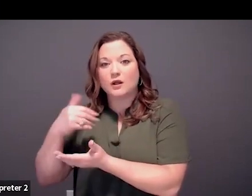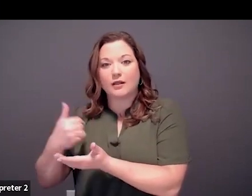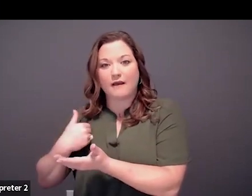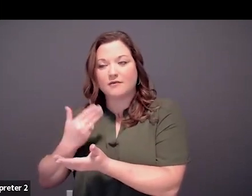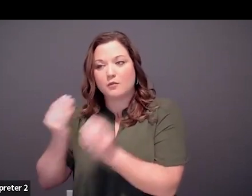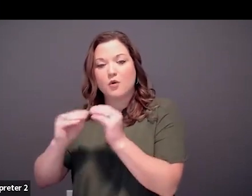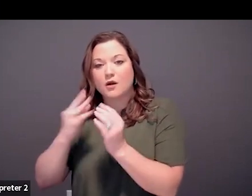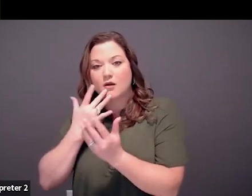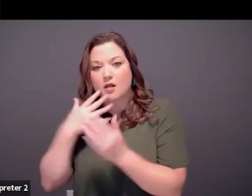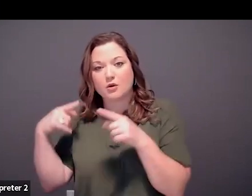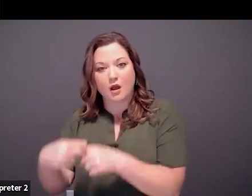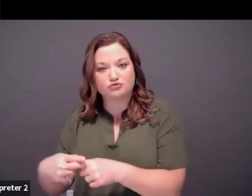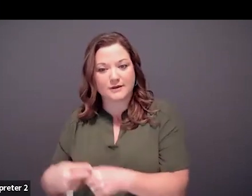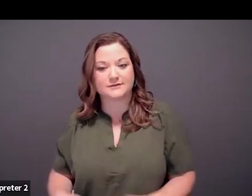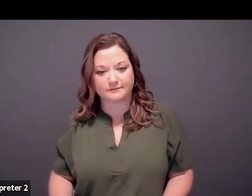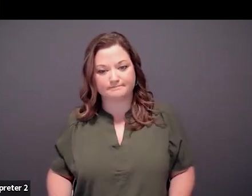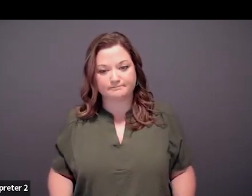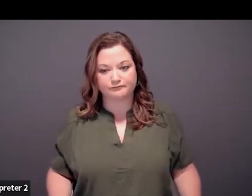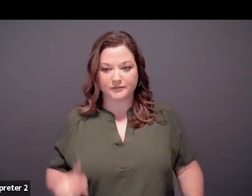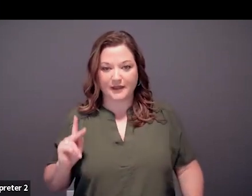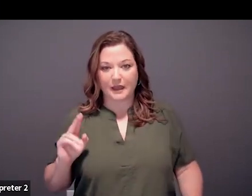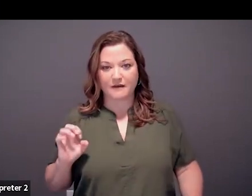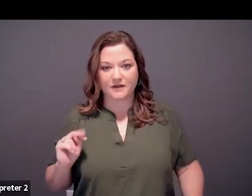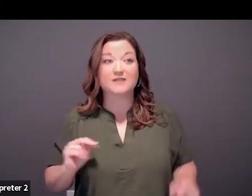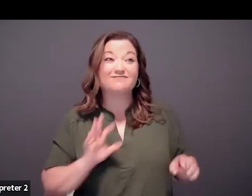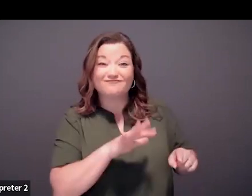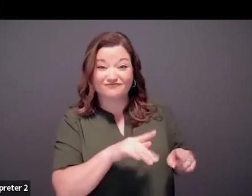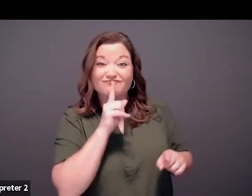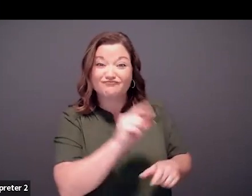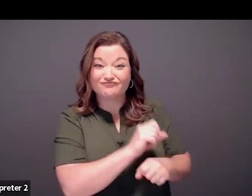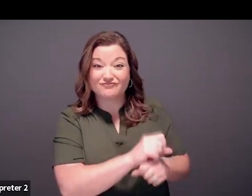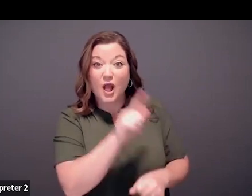Yes, definitely low contrast. It benefits everyone